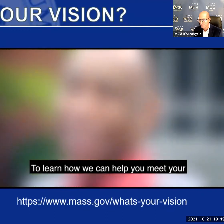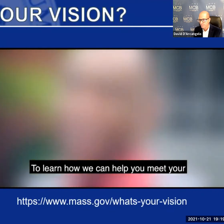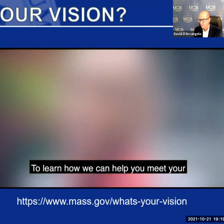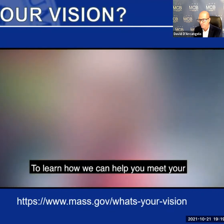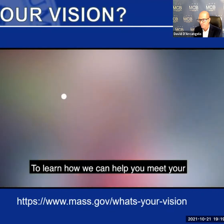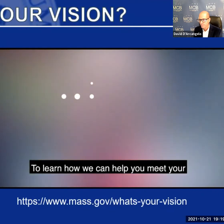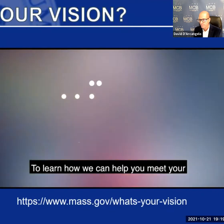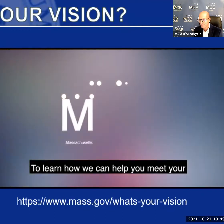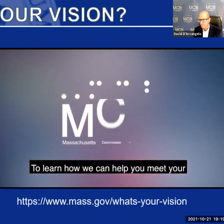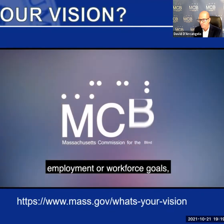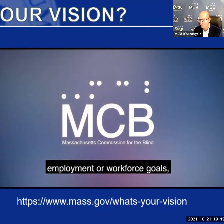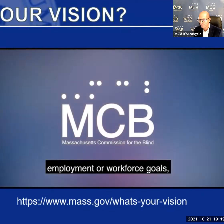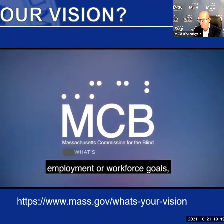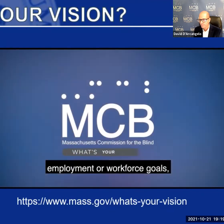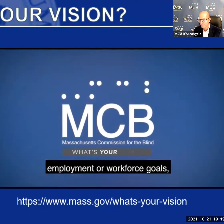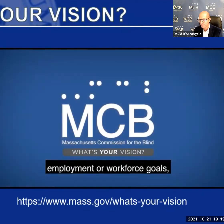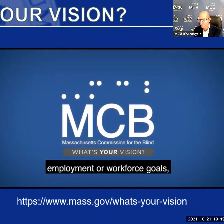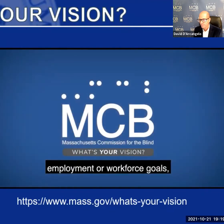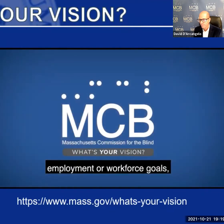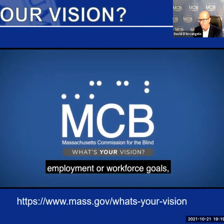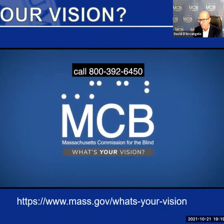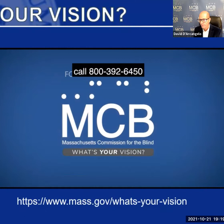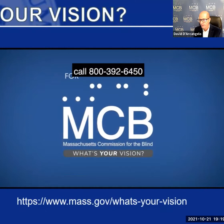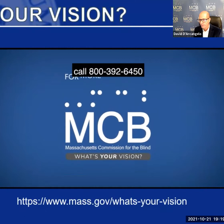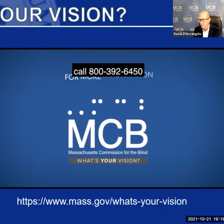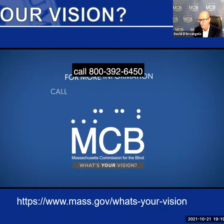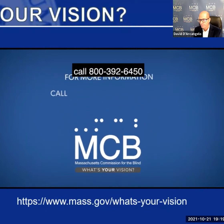To learn how we can help you meet your employment or workforce goals.